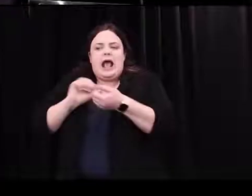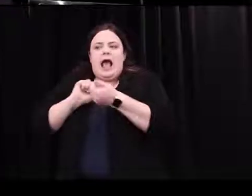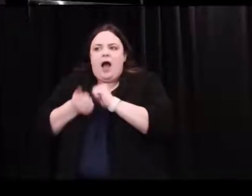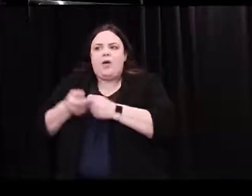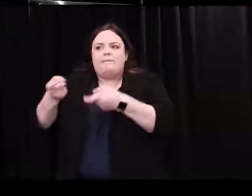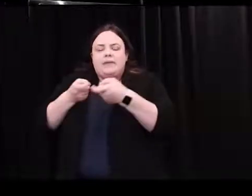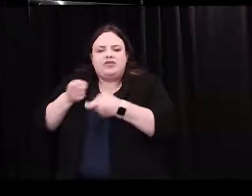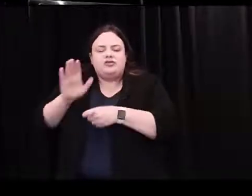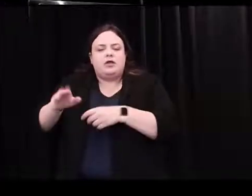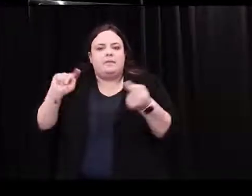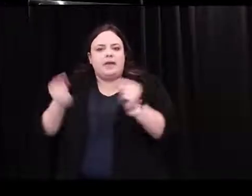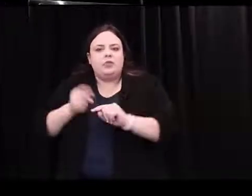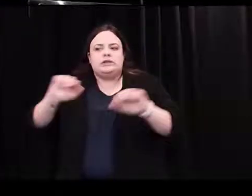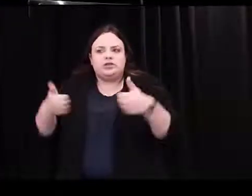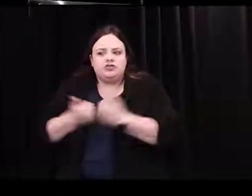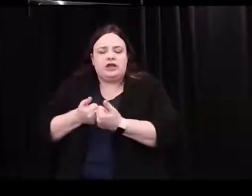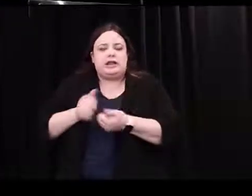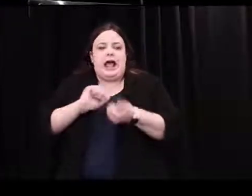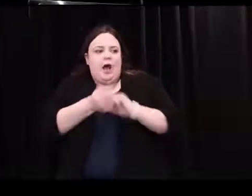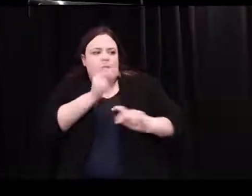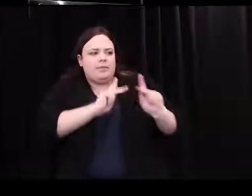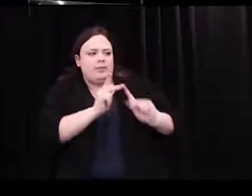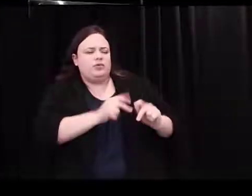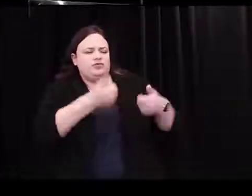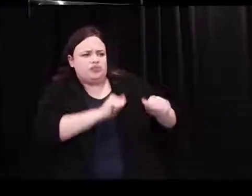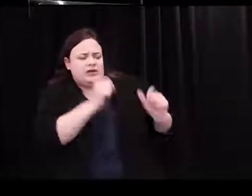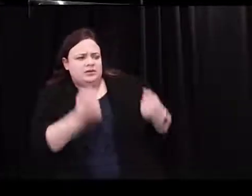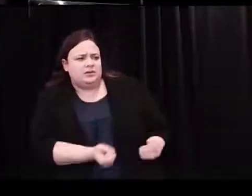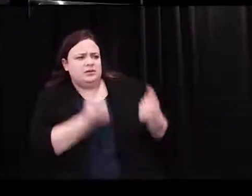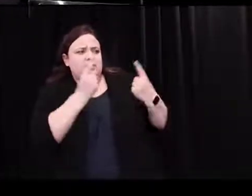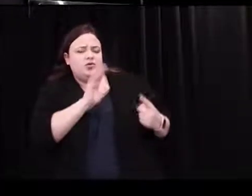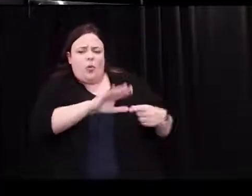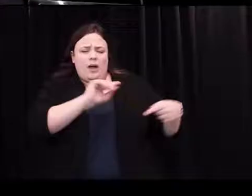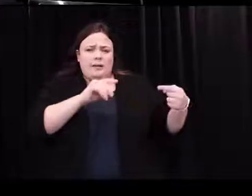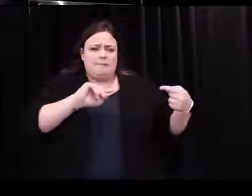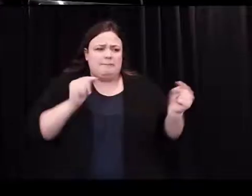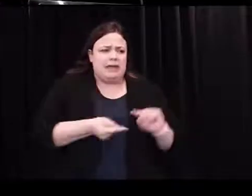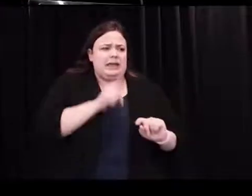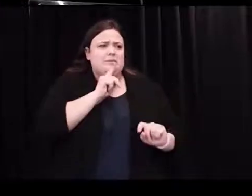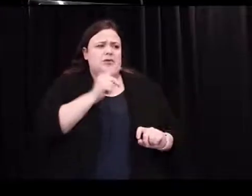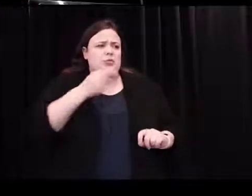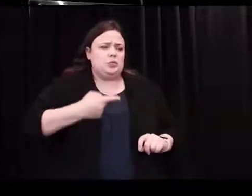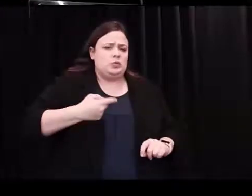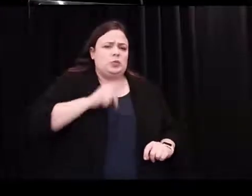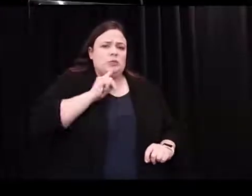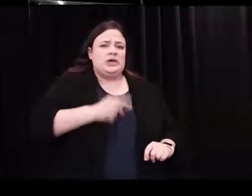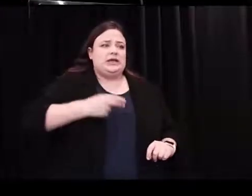getting people to understand that your pain could be really high one day and really low another day,